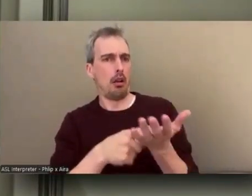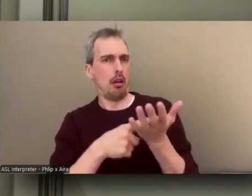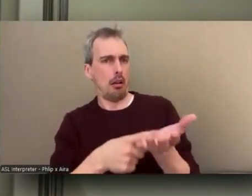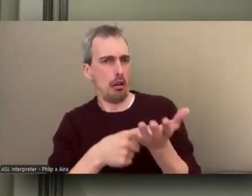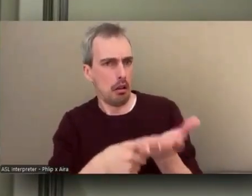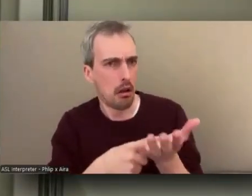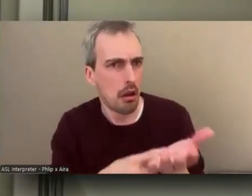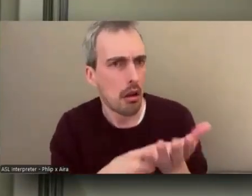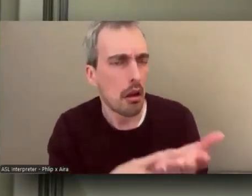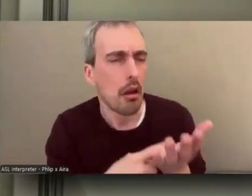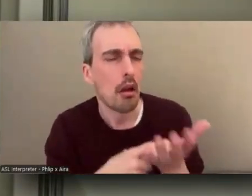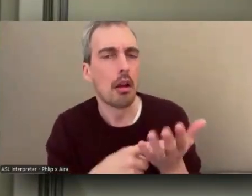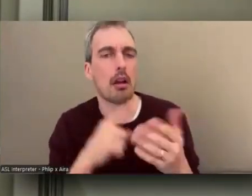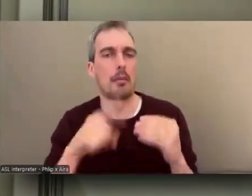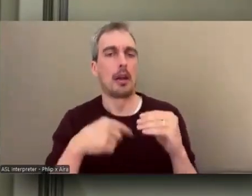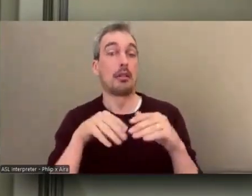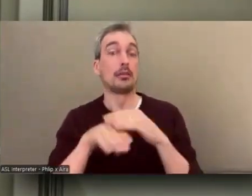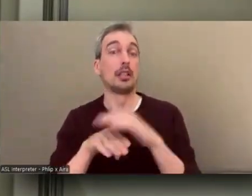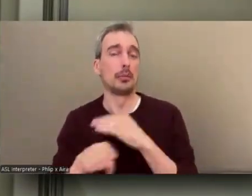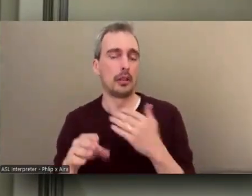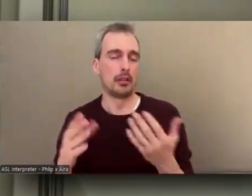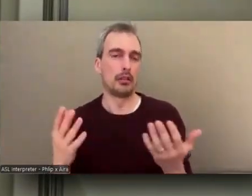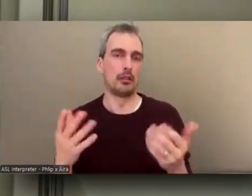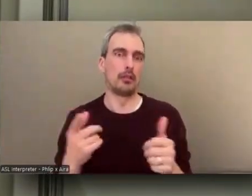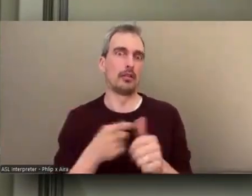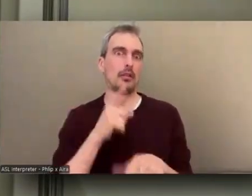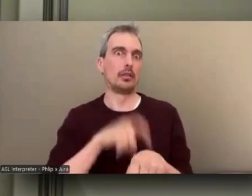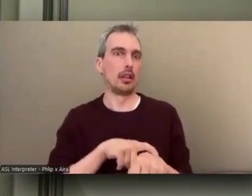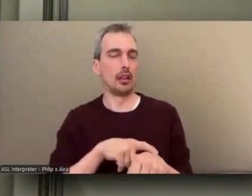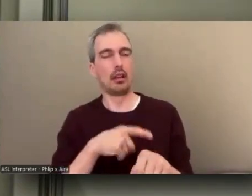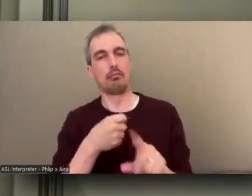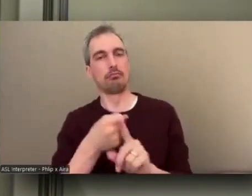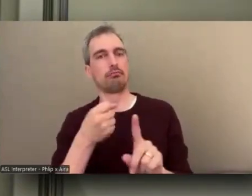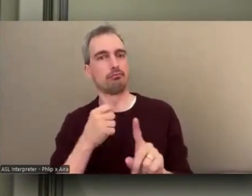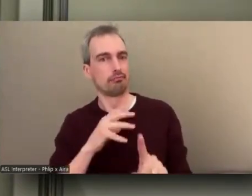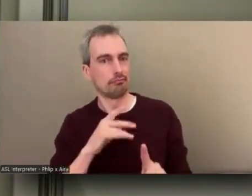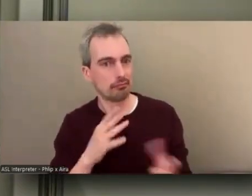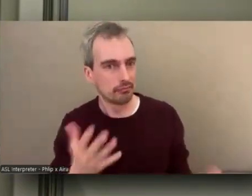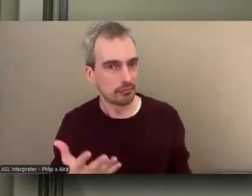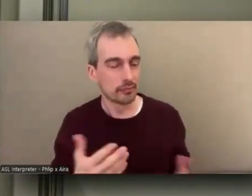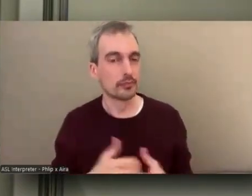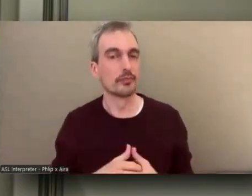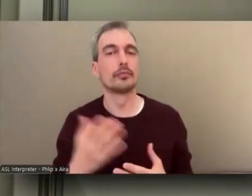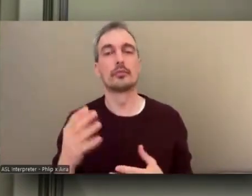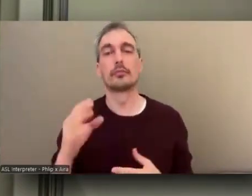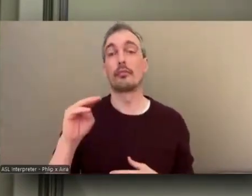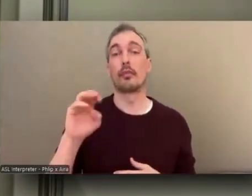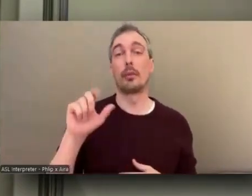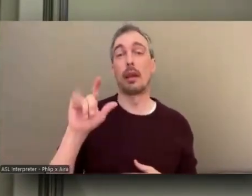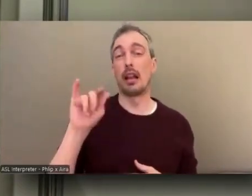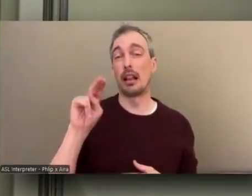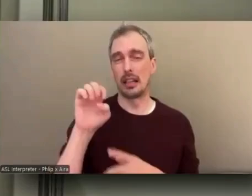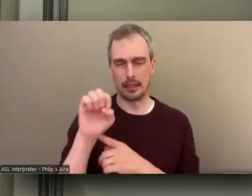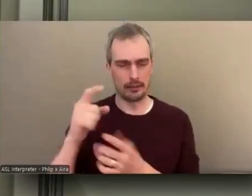So one of the things that Melanie does in her continuous accessibility work is talk a lot about metrics and what you should be paying attention to.